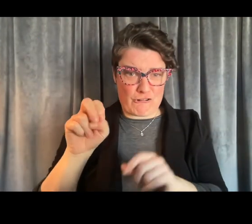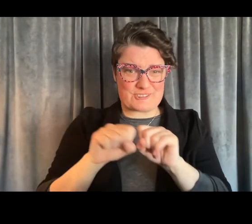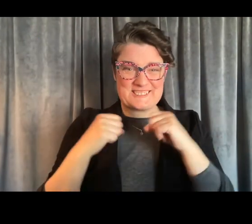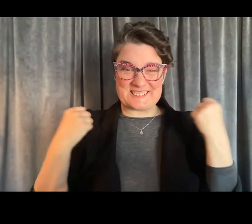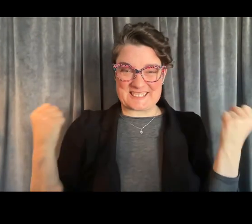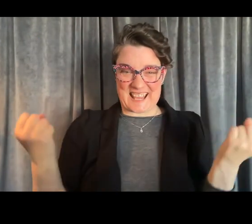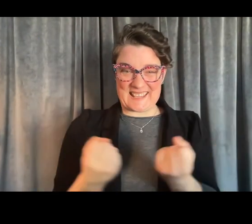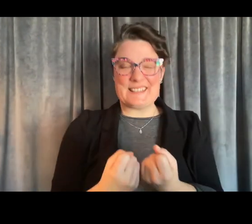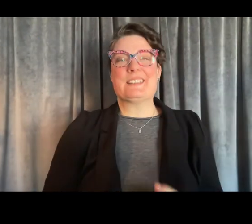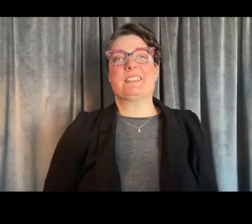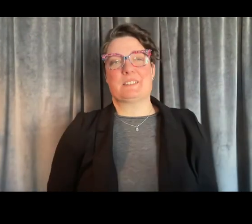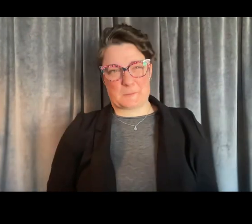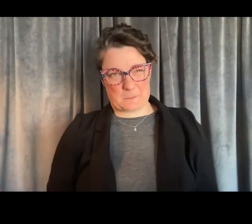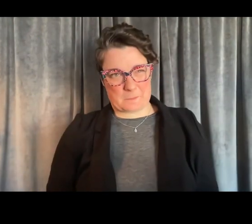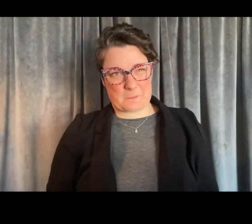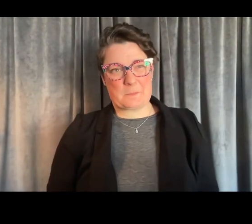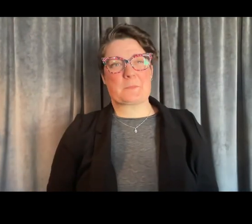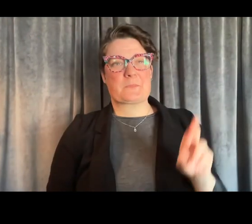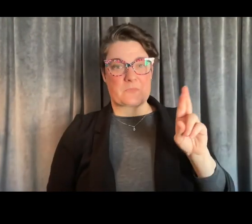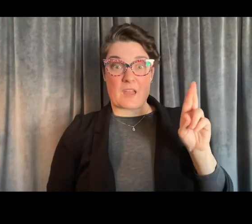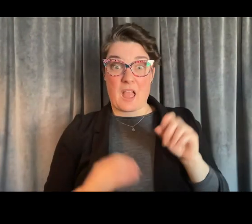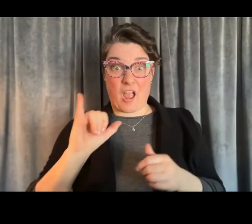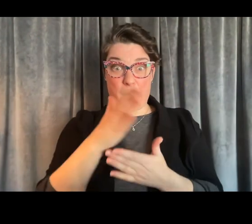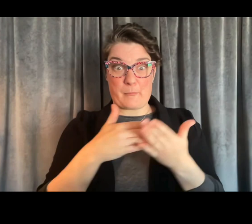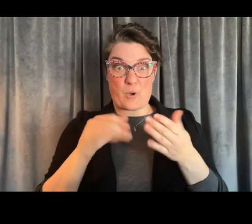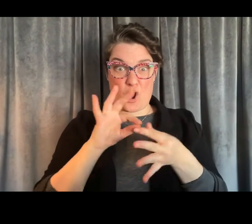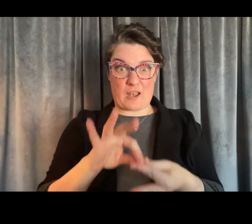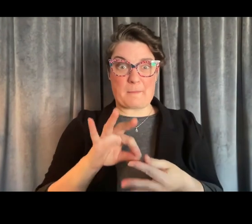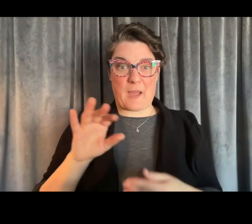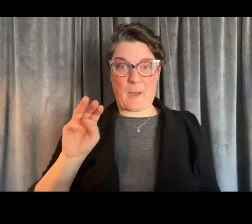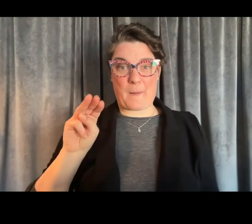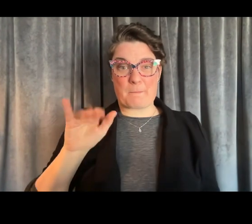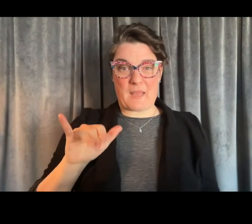And then there's this part about mycelium and mushrooms and that